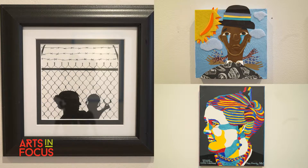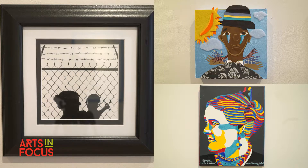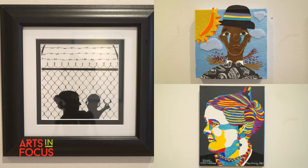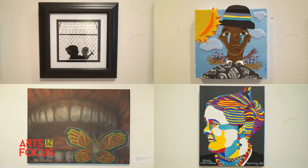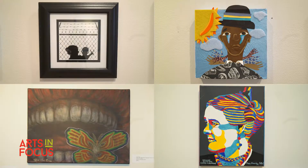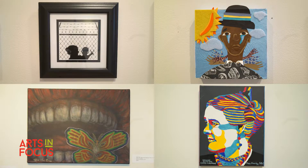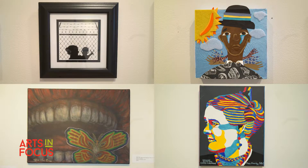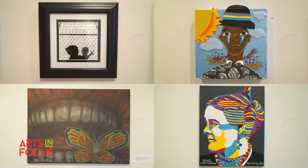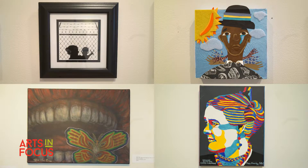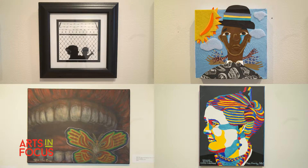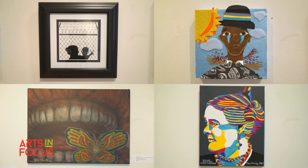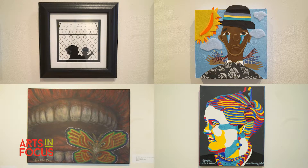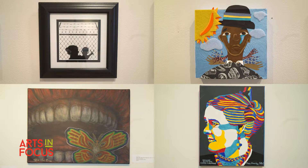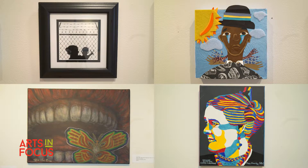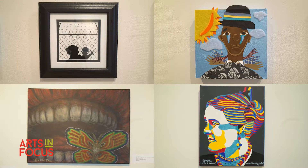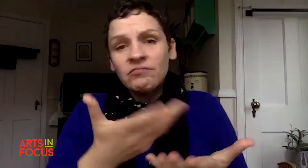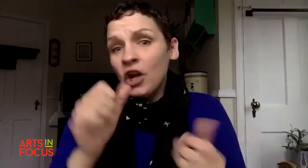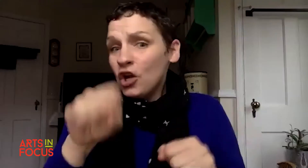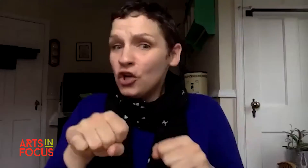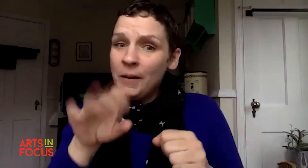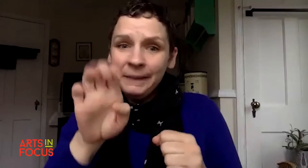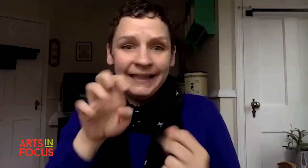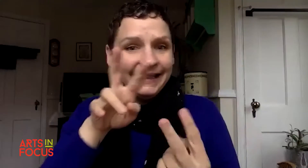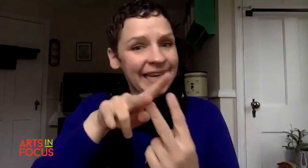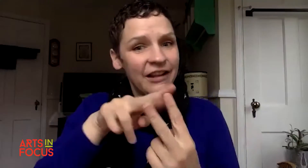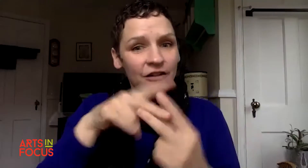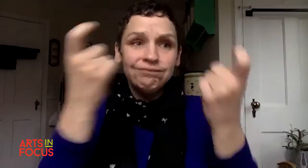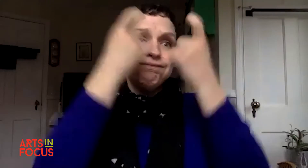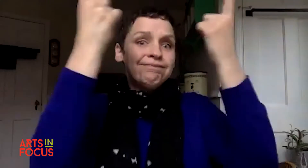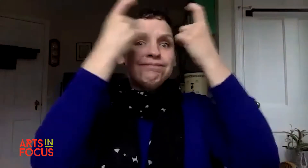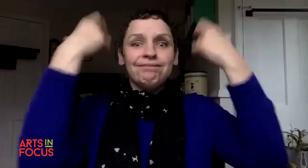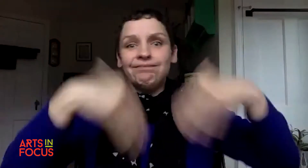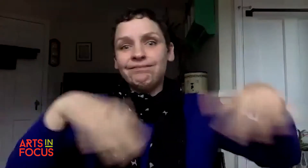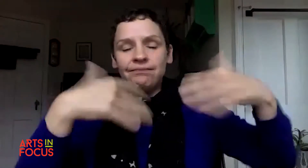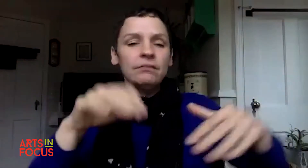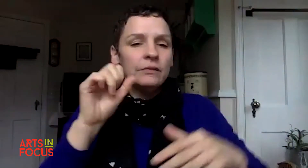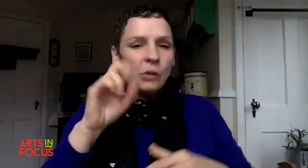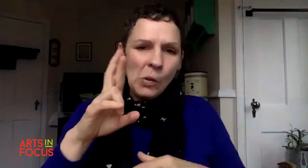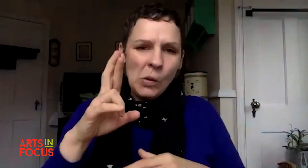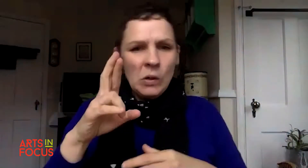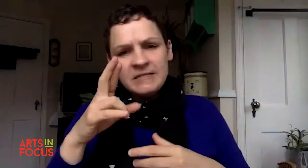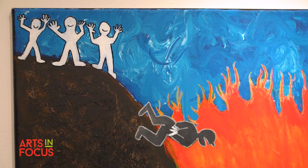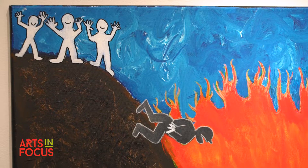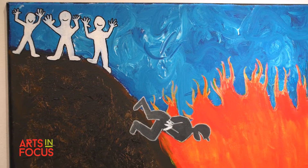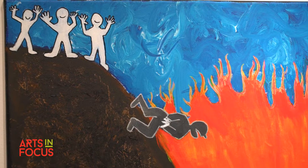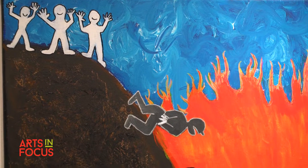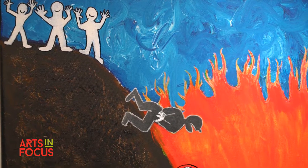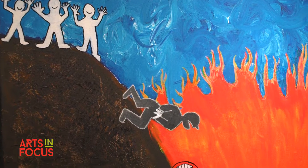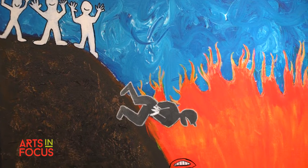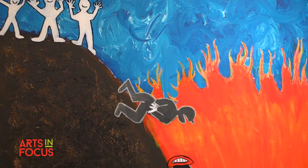own deaf experience through their own art. It could be celebratory artwork or it could be artwork that